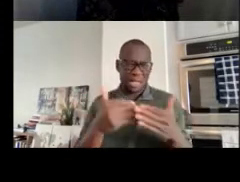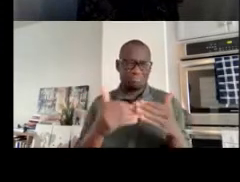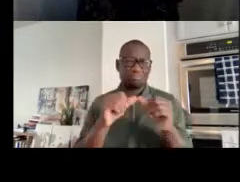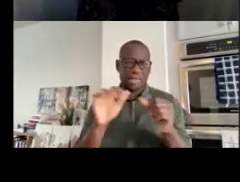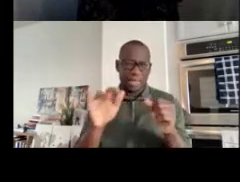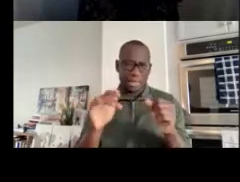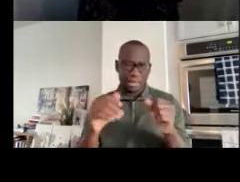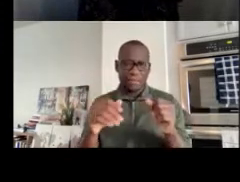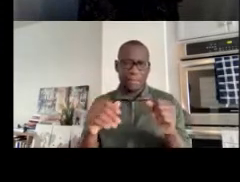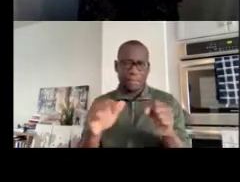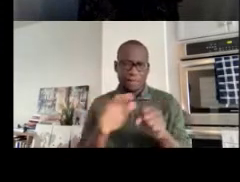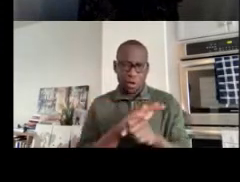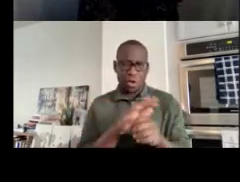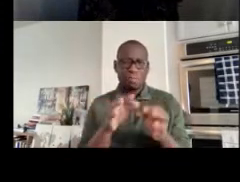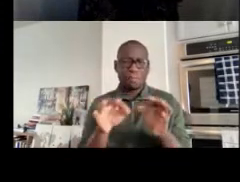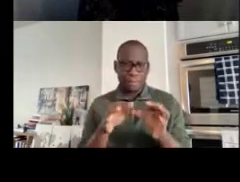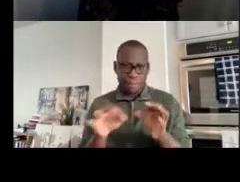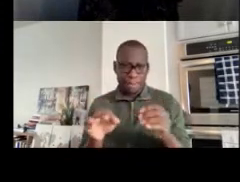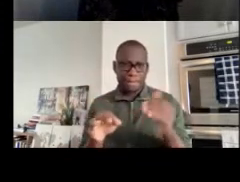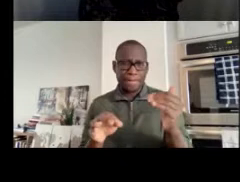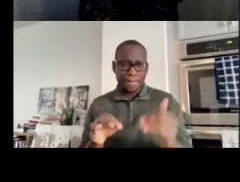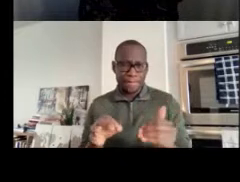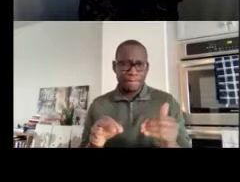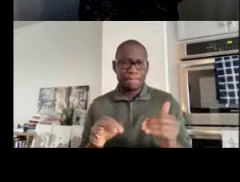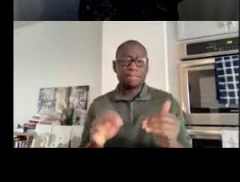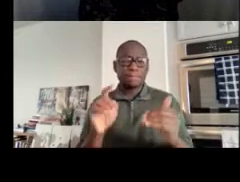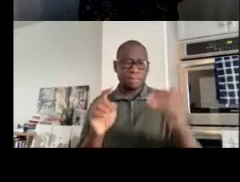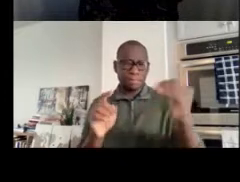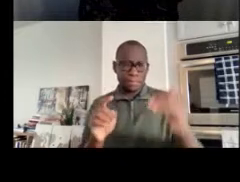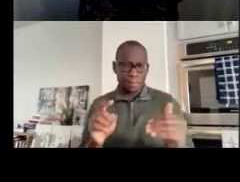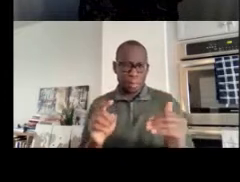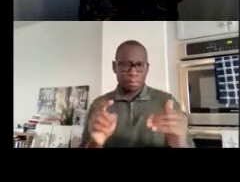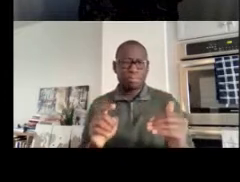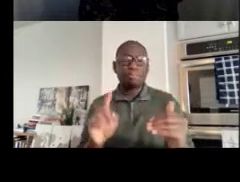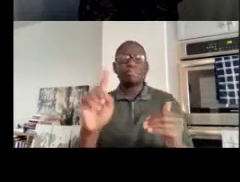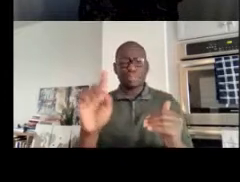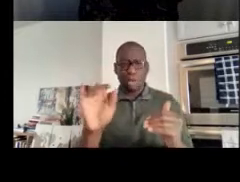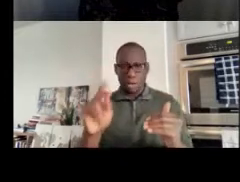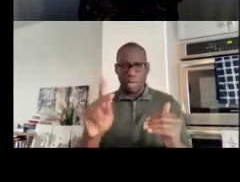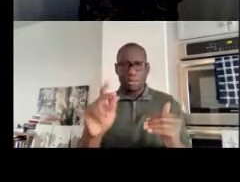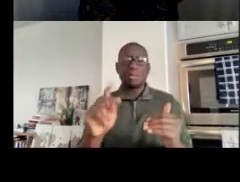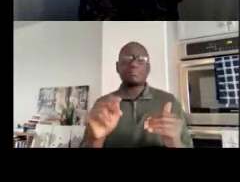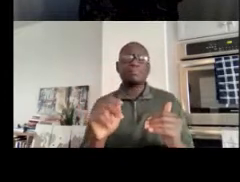a few more clicks. Keep going. Trying to get all of them up on the screen. Okay.